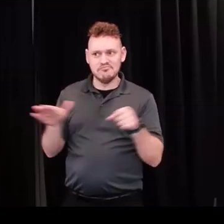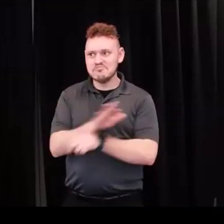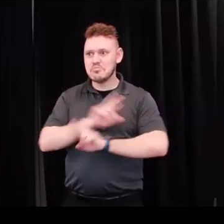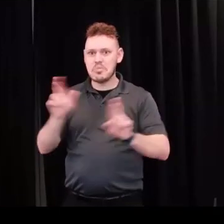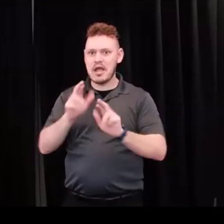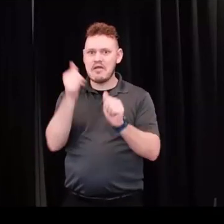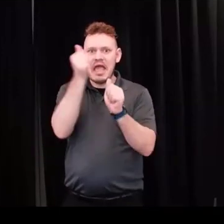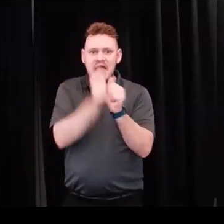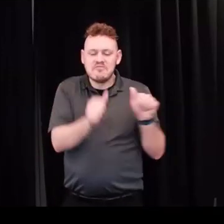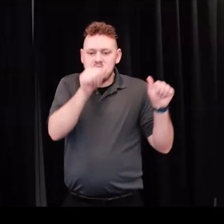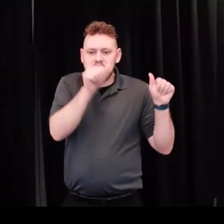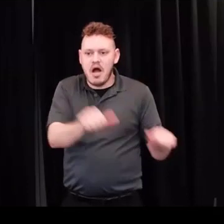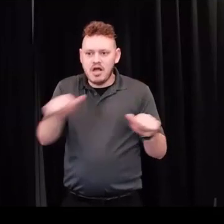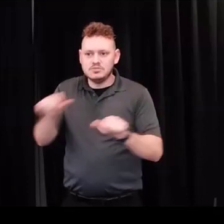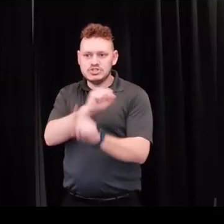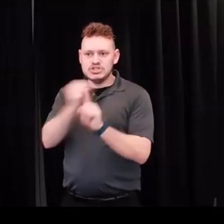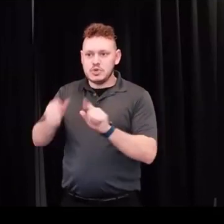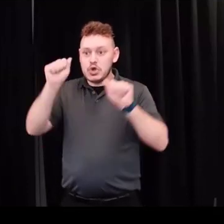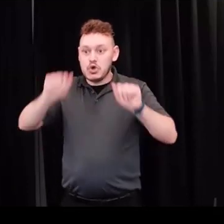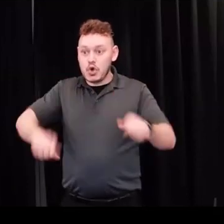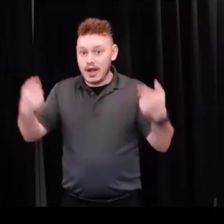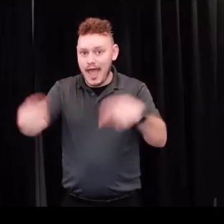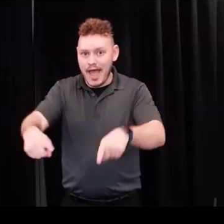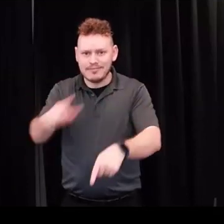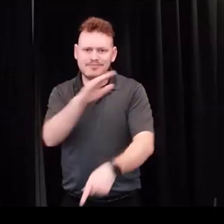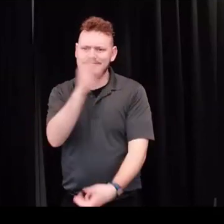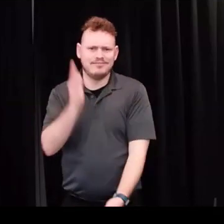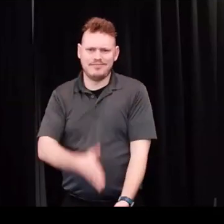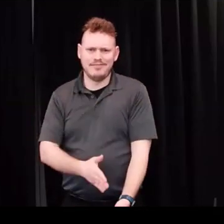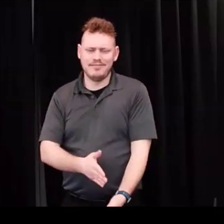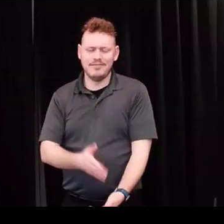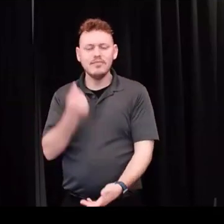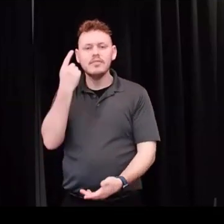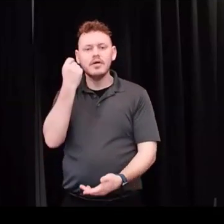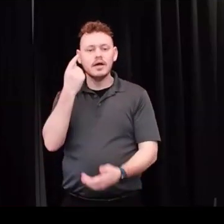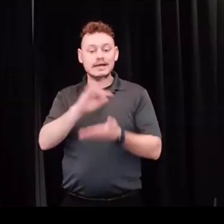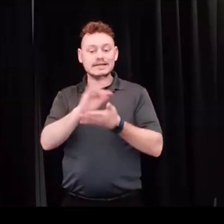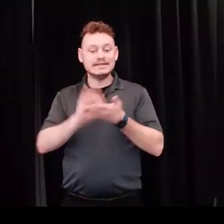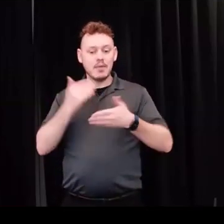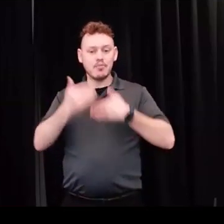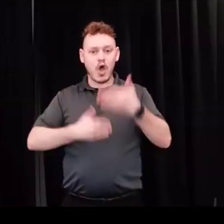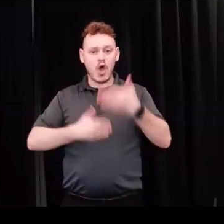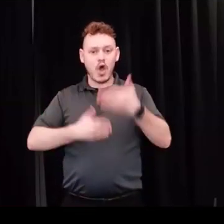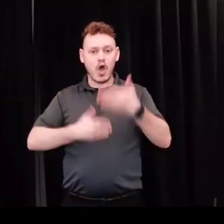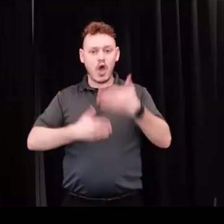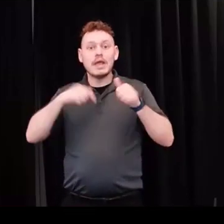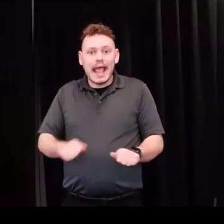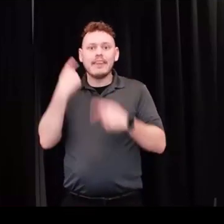situation that could happen, but in the design process we can think about potential situations